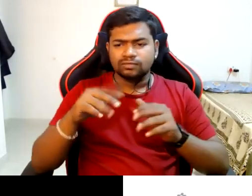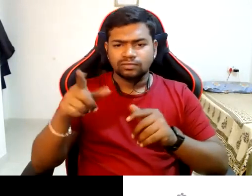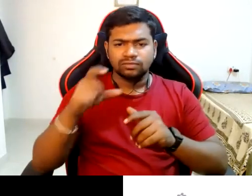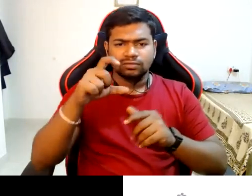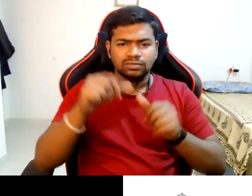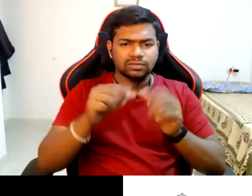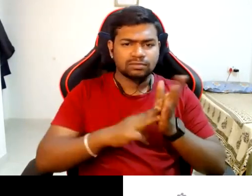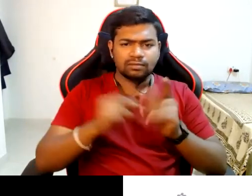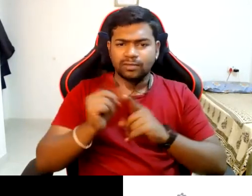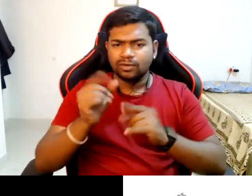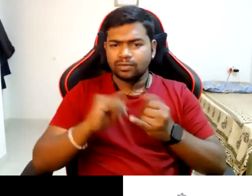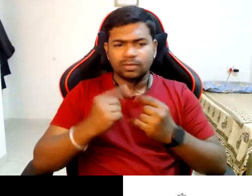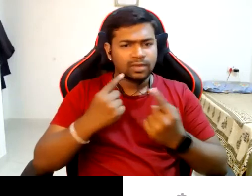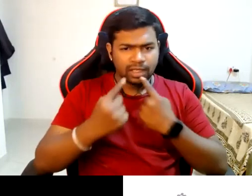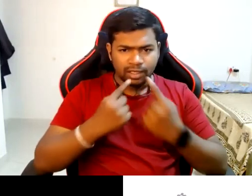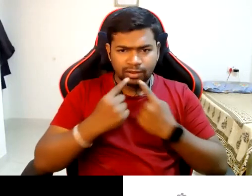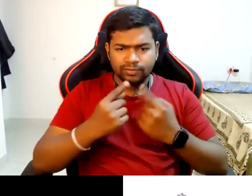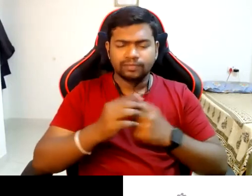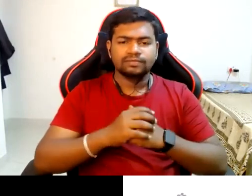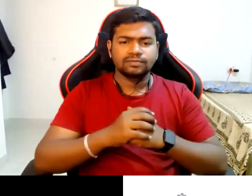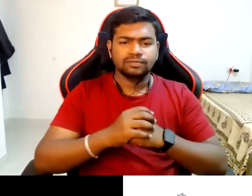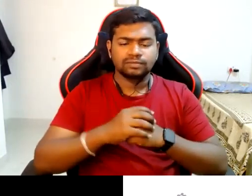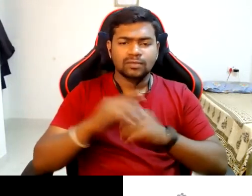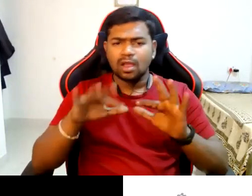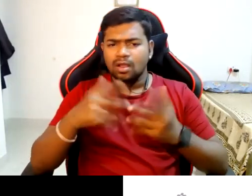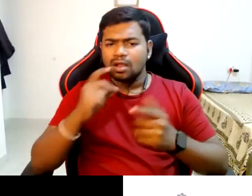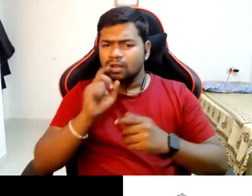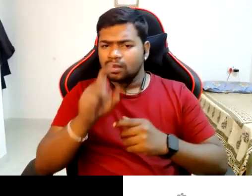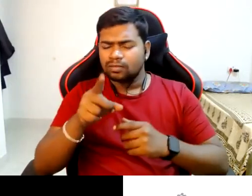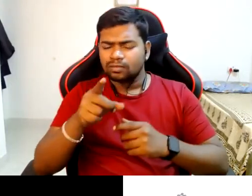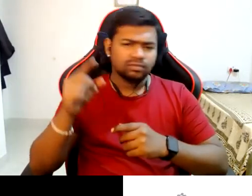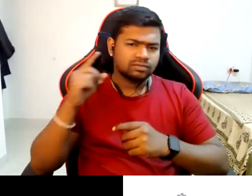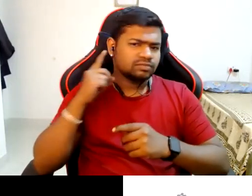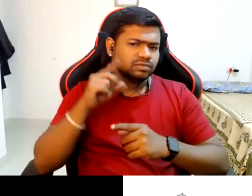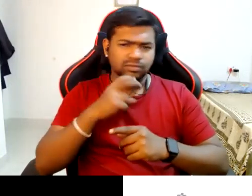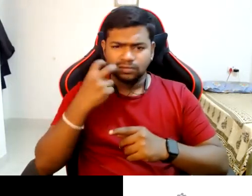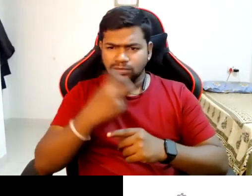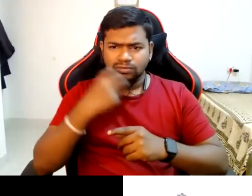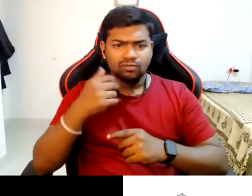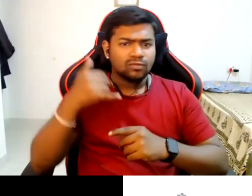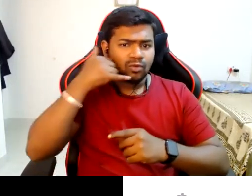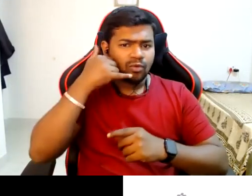how I or on phone it is not possible to lipread OK in phone you cannot see the lips